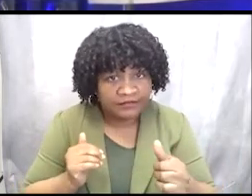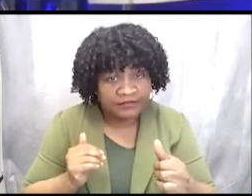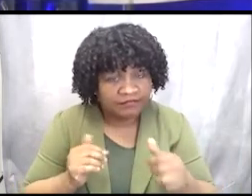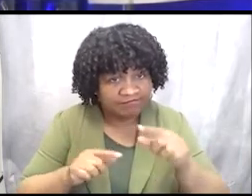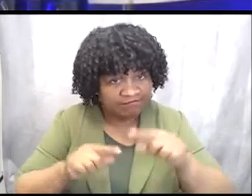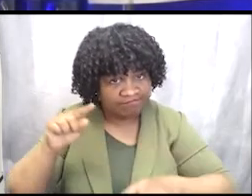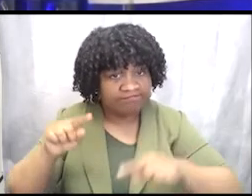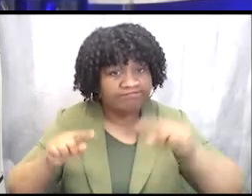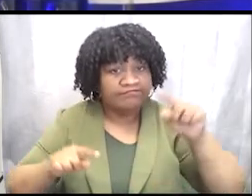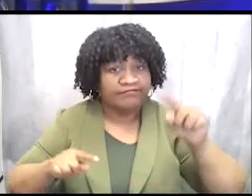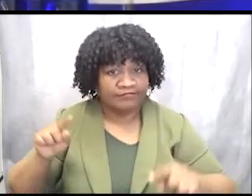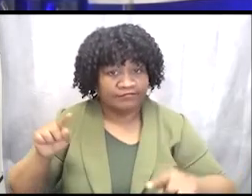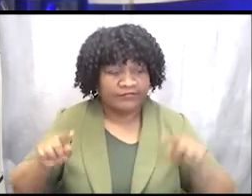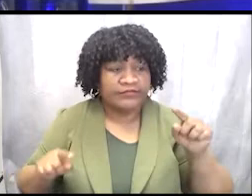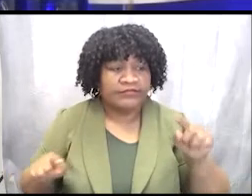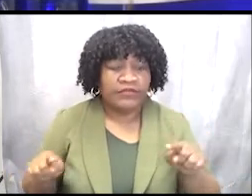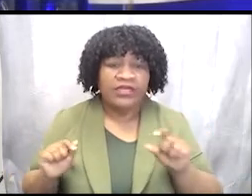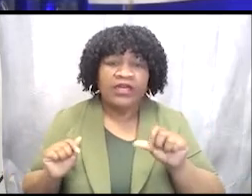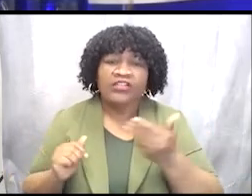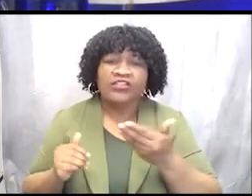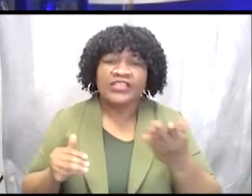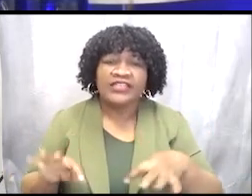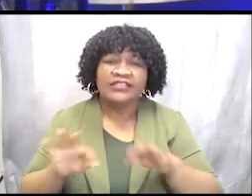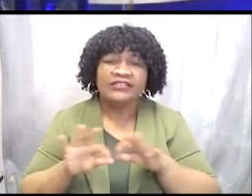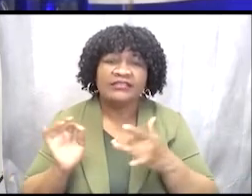The other piece that I think is often missed